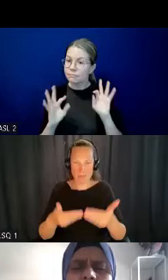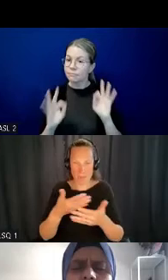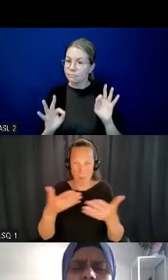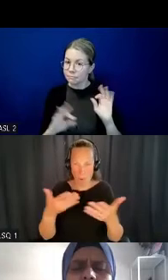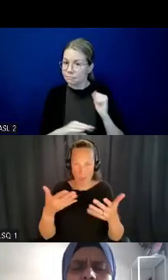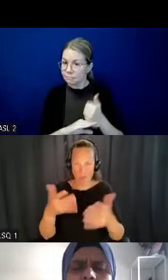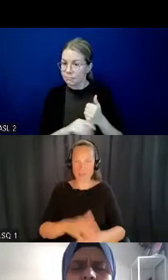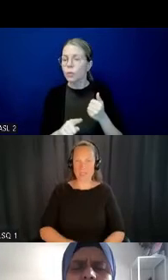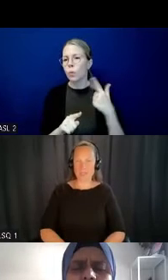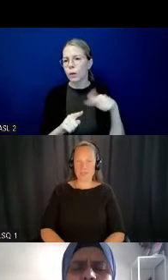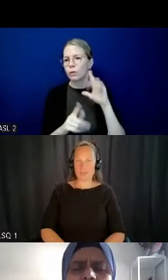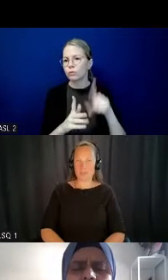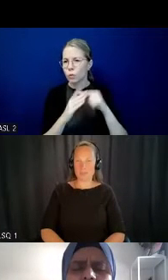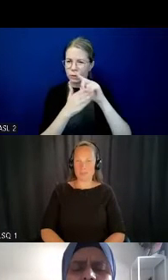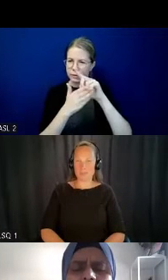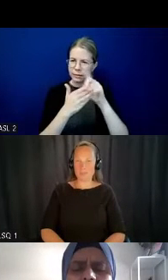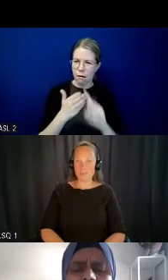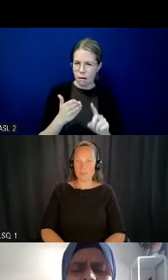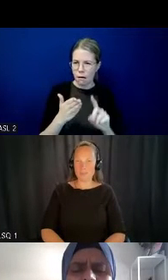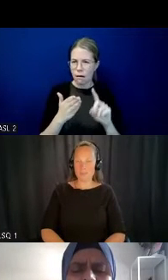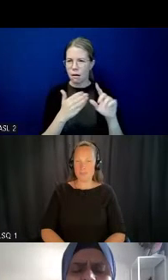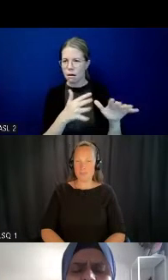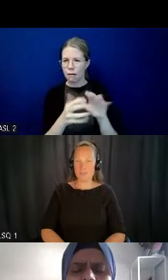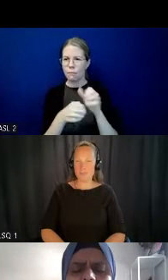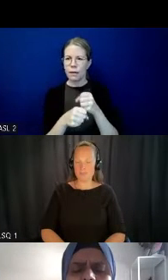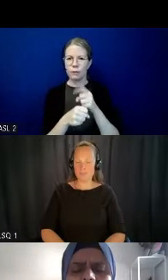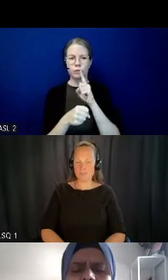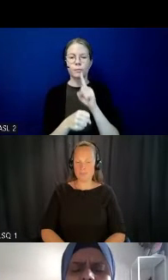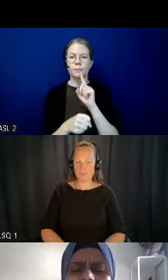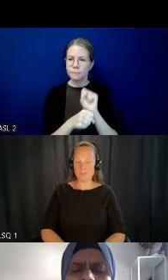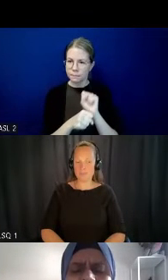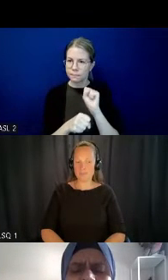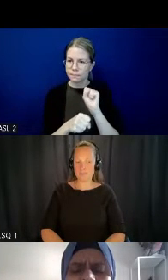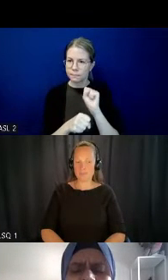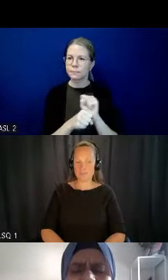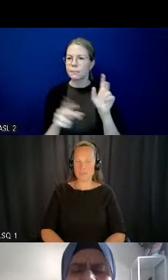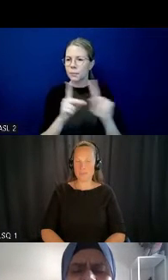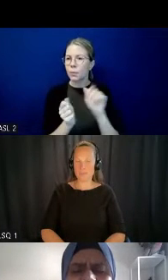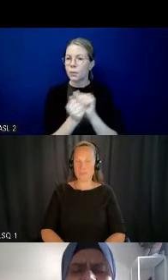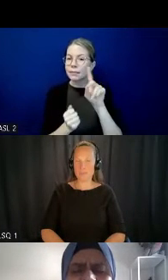DELIVERED TO CANADIANS WITH DISABILITIES, PEOPLE WITH DISABILITIES LIVING IN CANADA